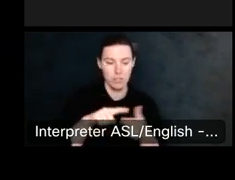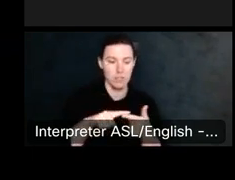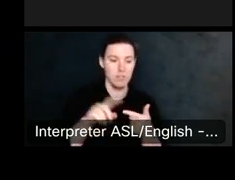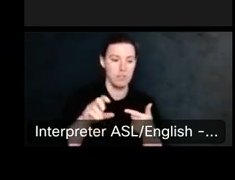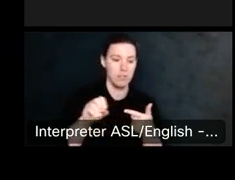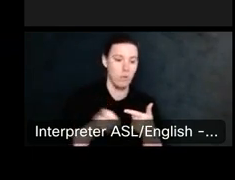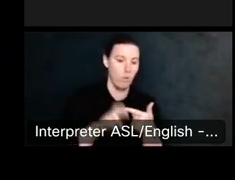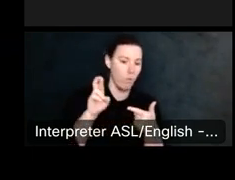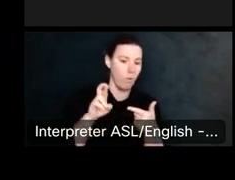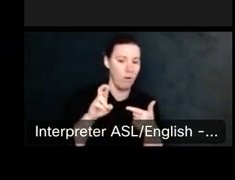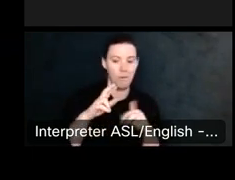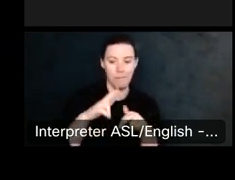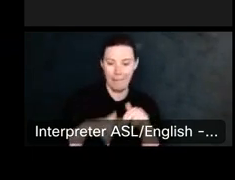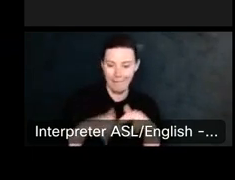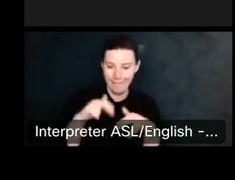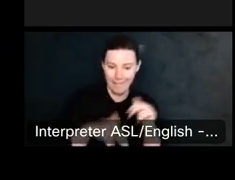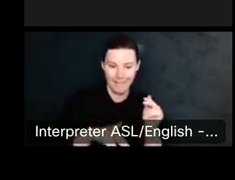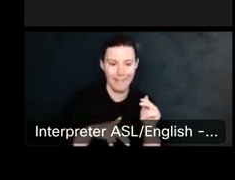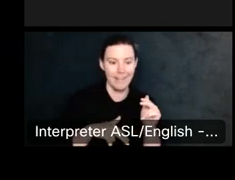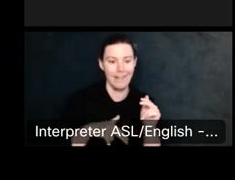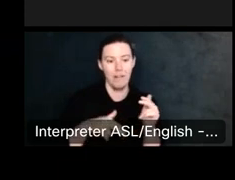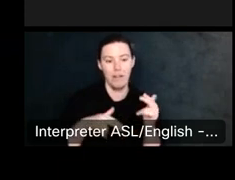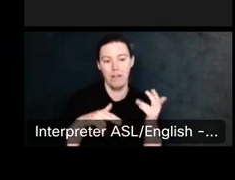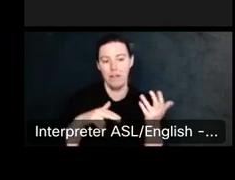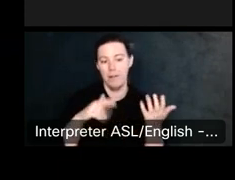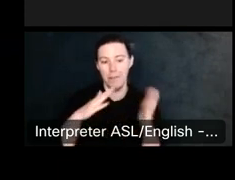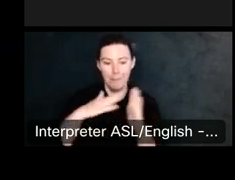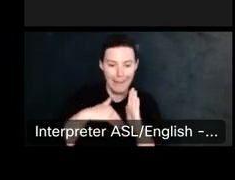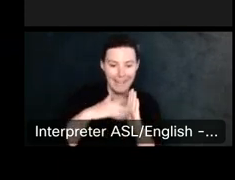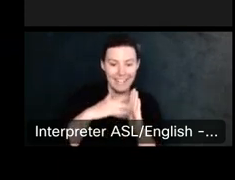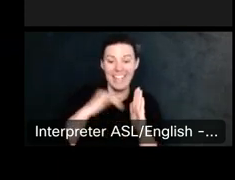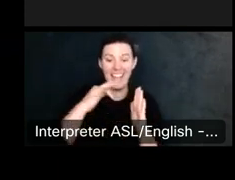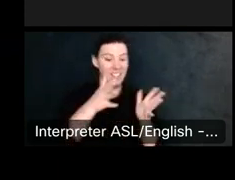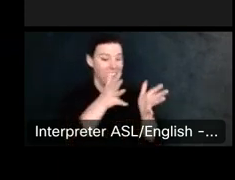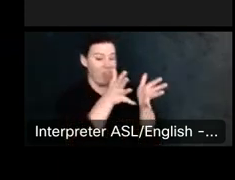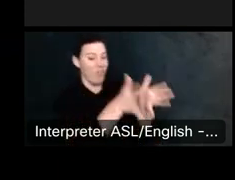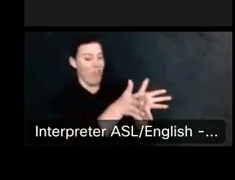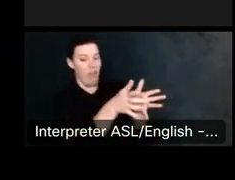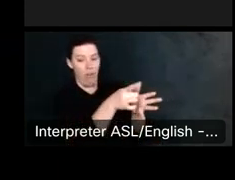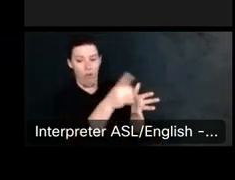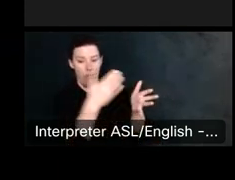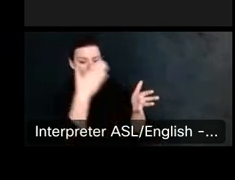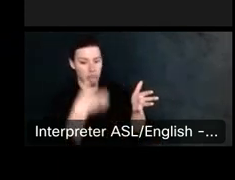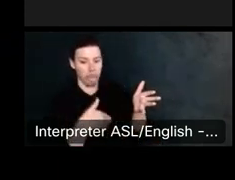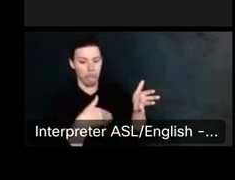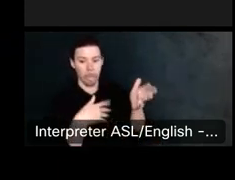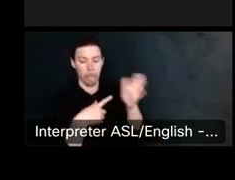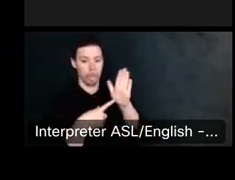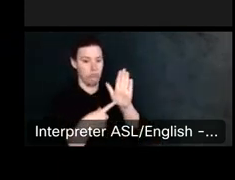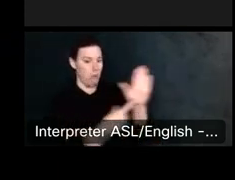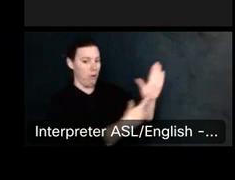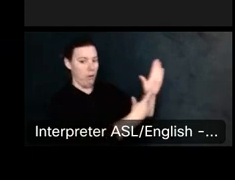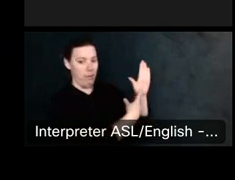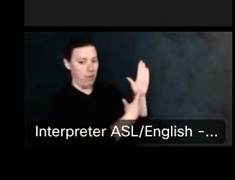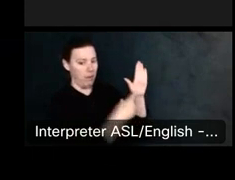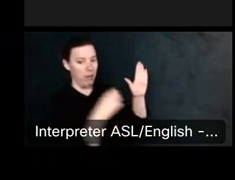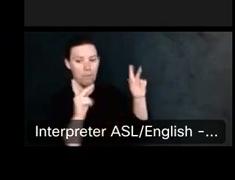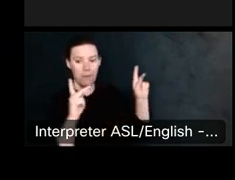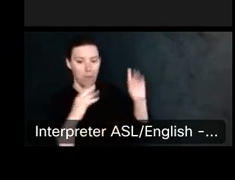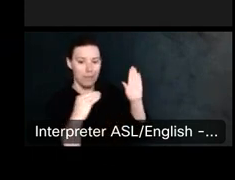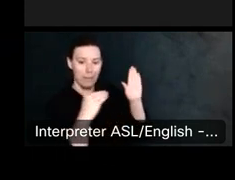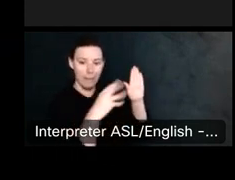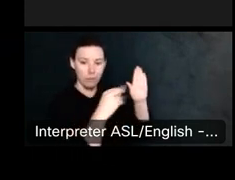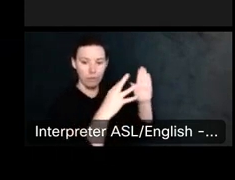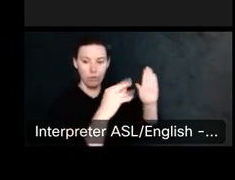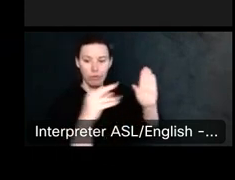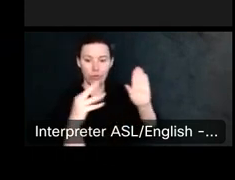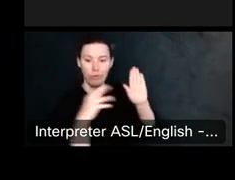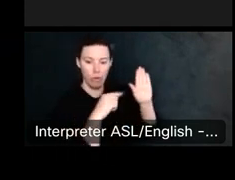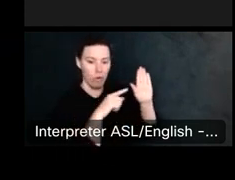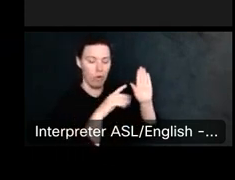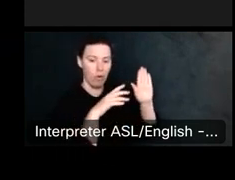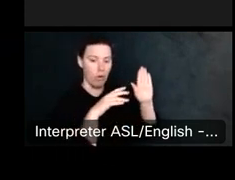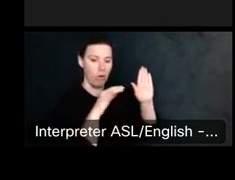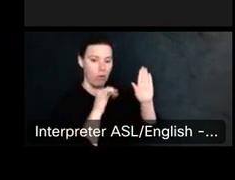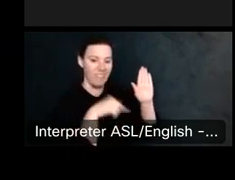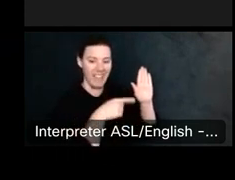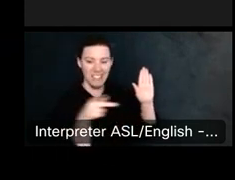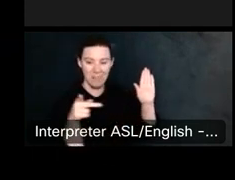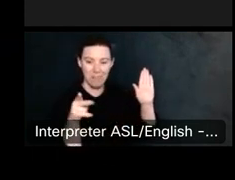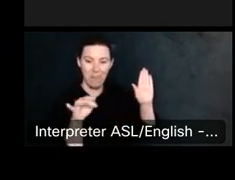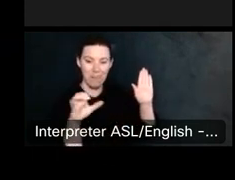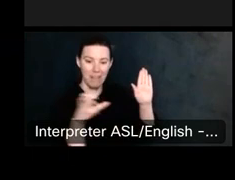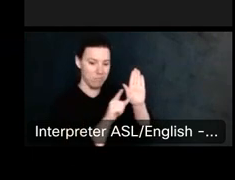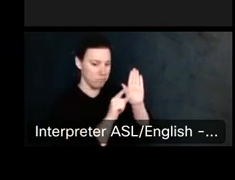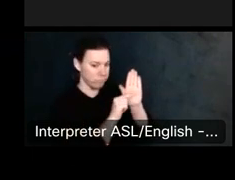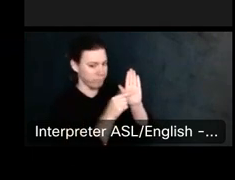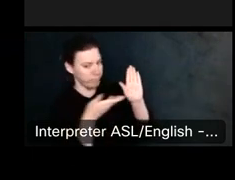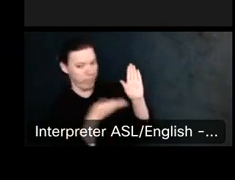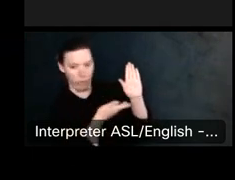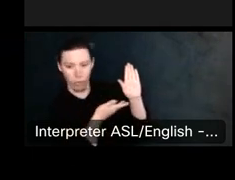It's so, for this D*** age, we have people have cell phones they're taking selfies they're taking pictures of things out in the world. Your public works, your public artworks are out there for the world to see right?